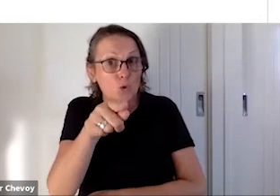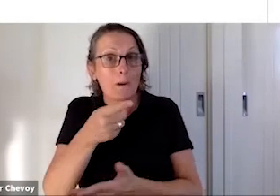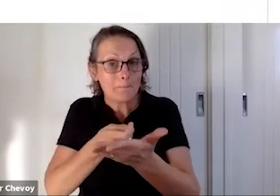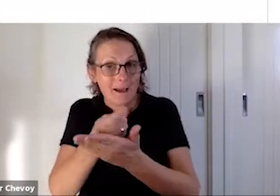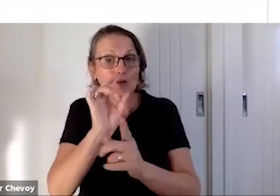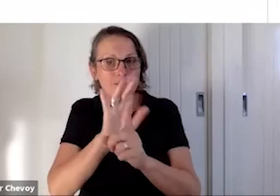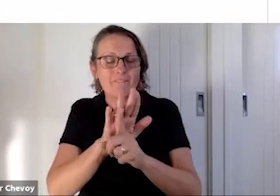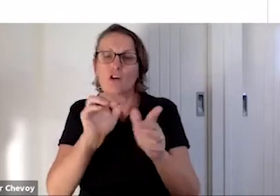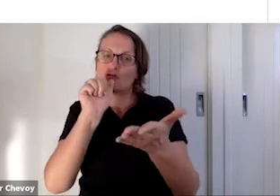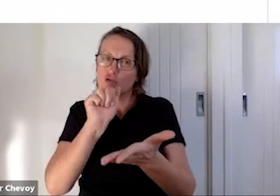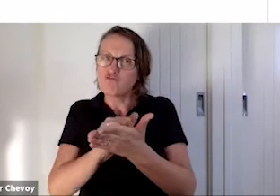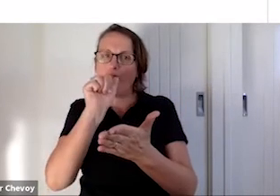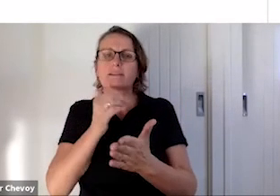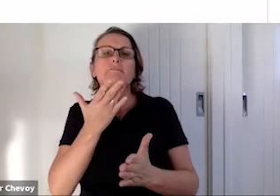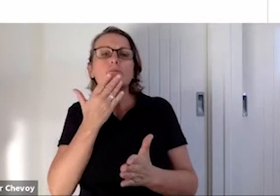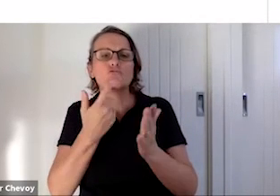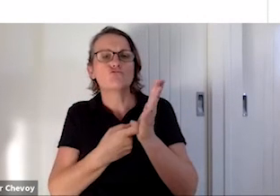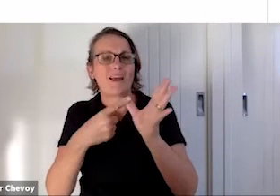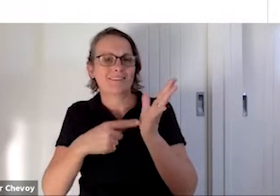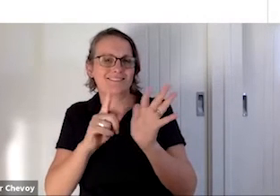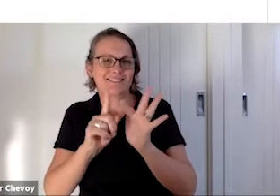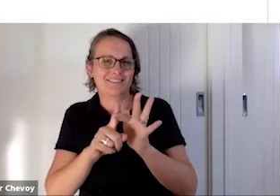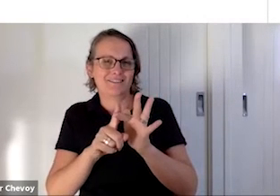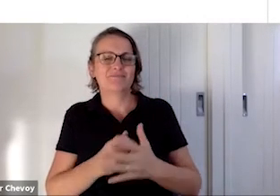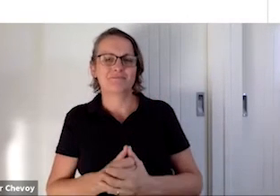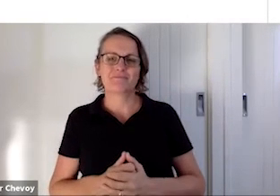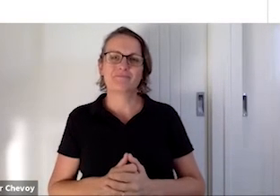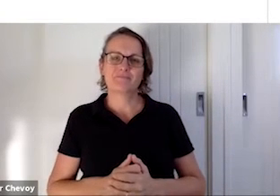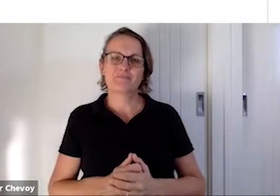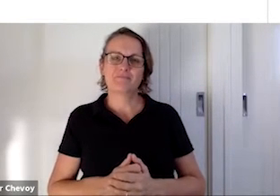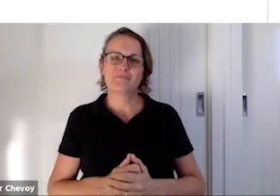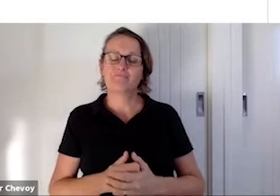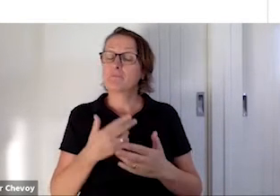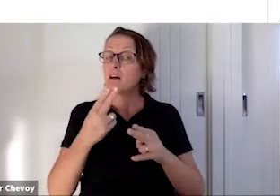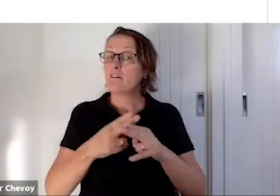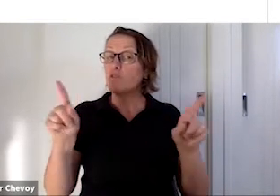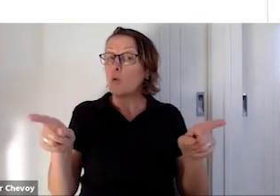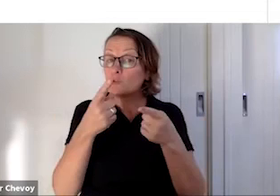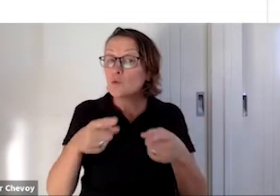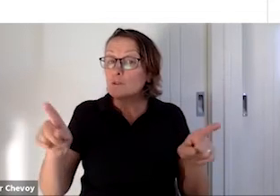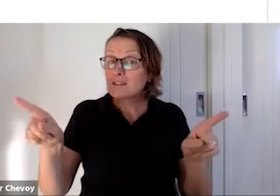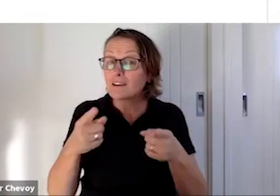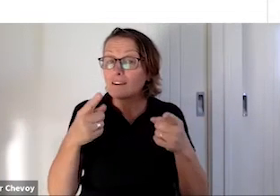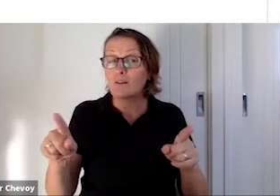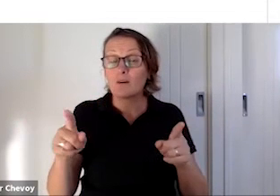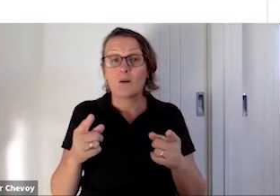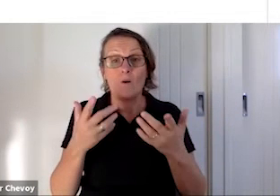Especially in music, there are a lot of artforms in which artists are likely